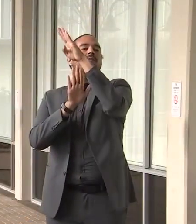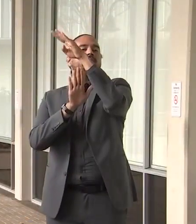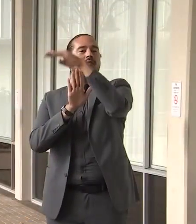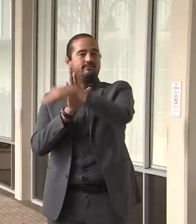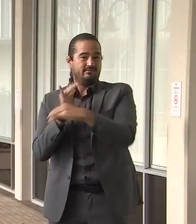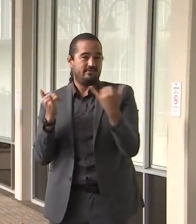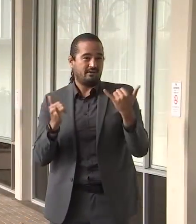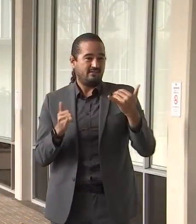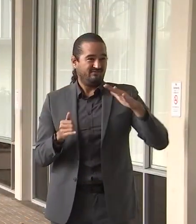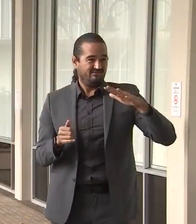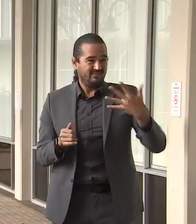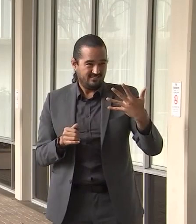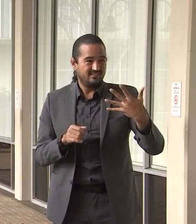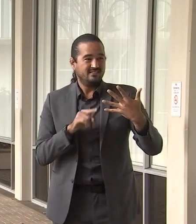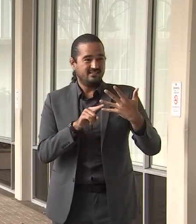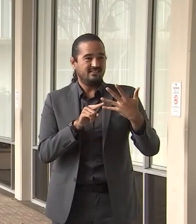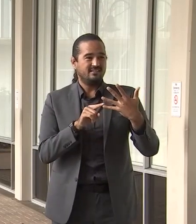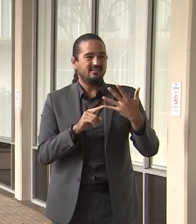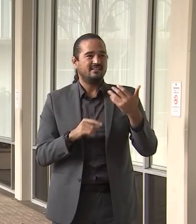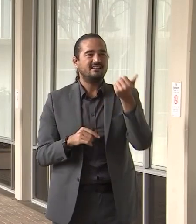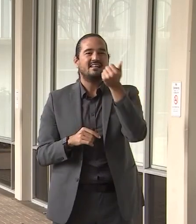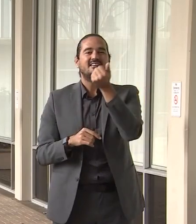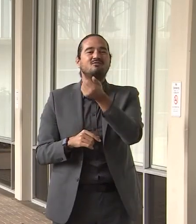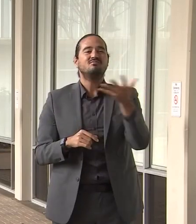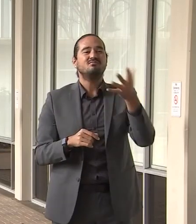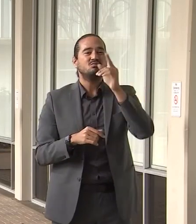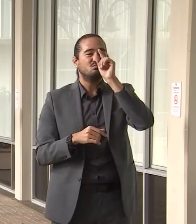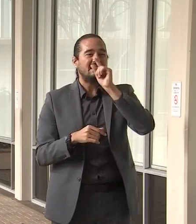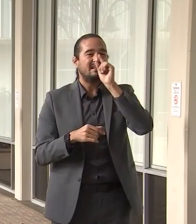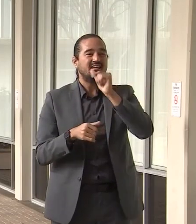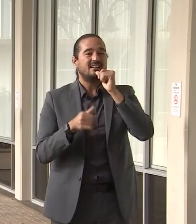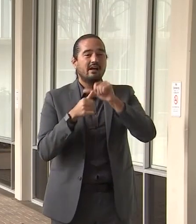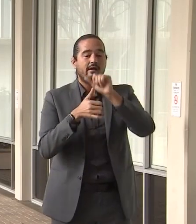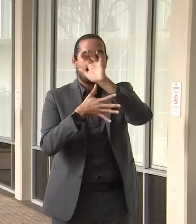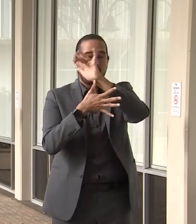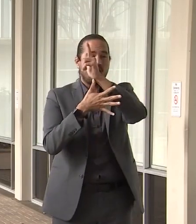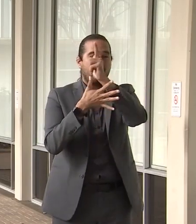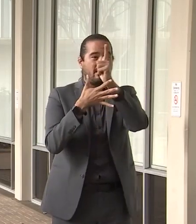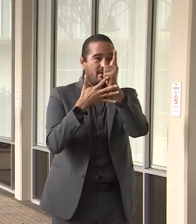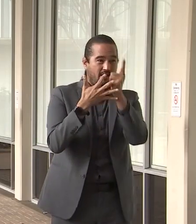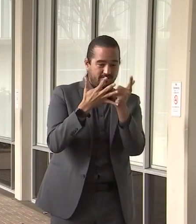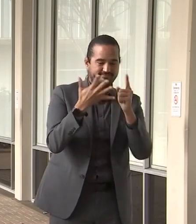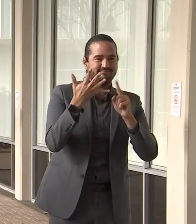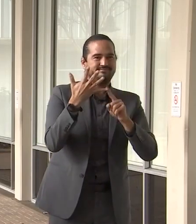Santa Clara County's battle against the Covid 19 pandemic officially began and it still